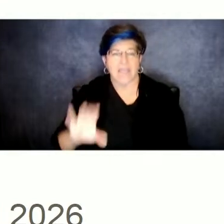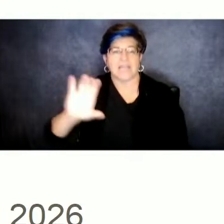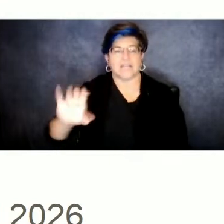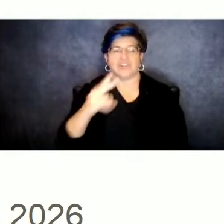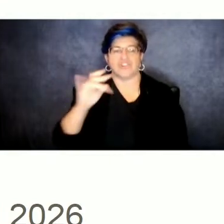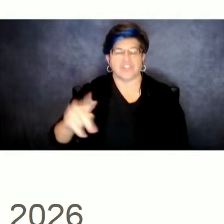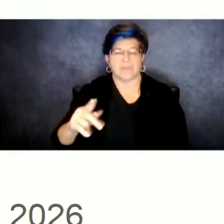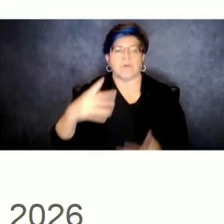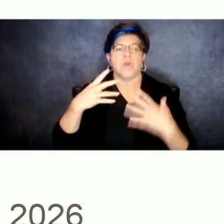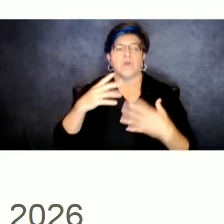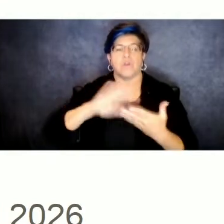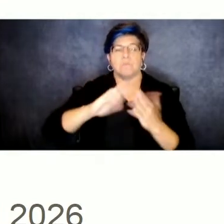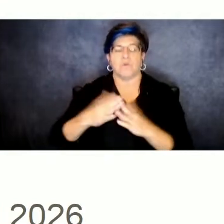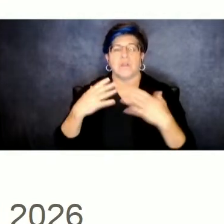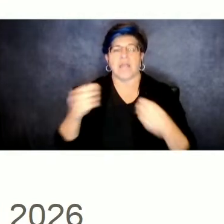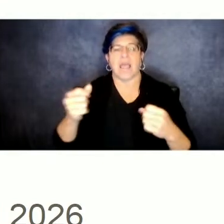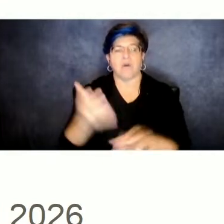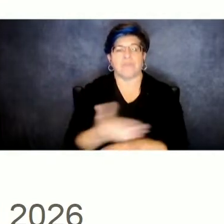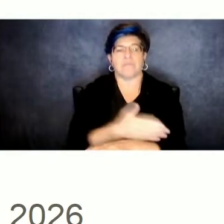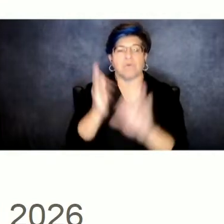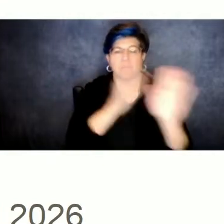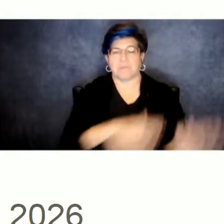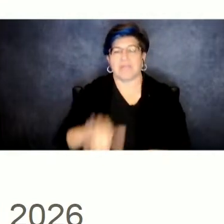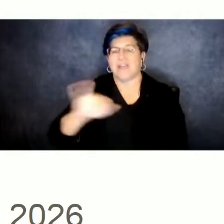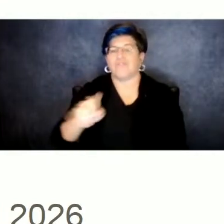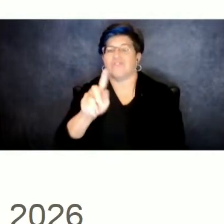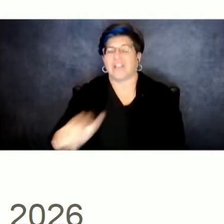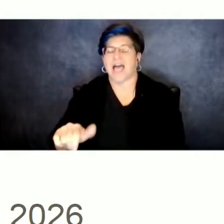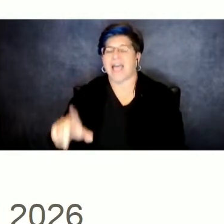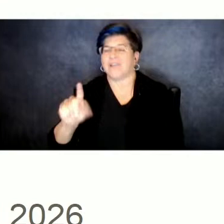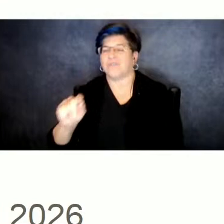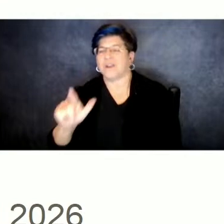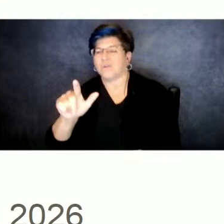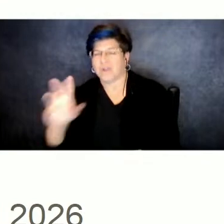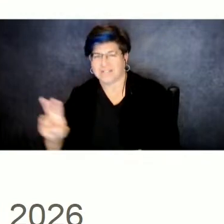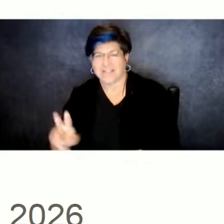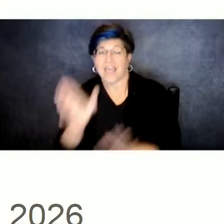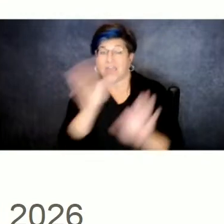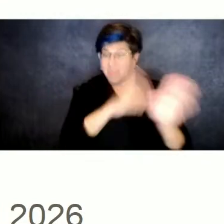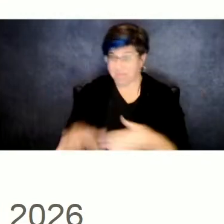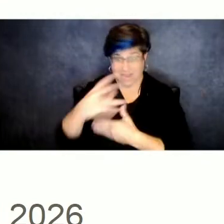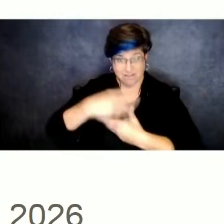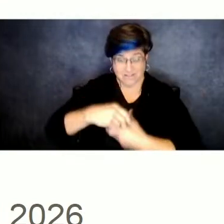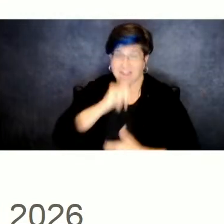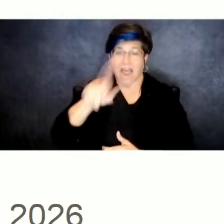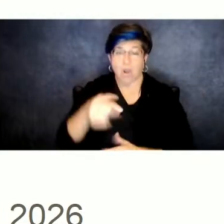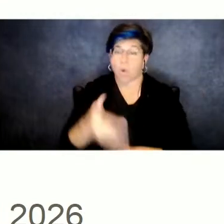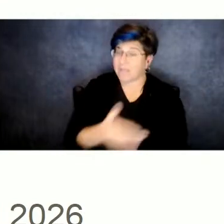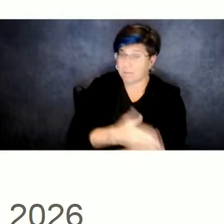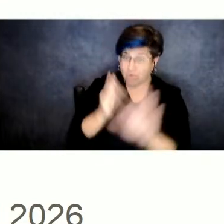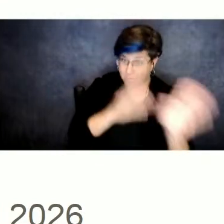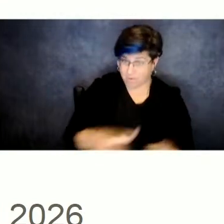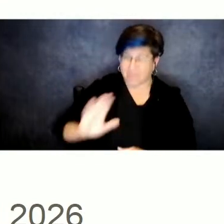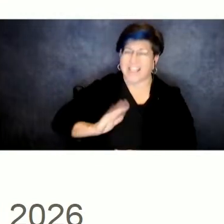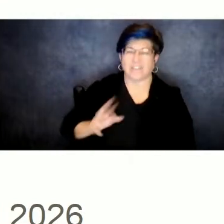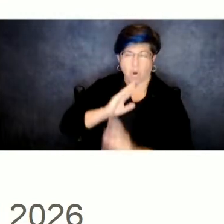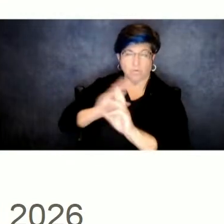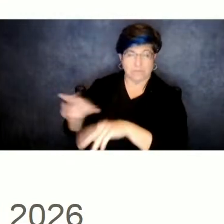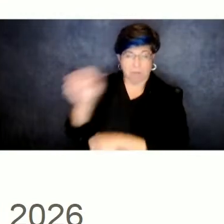COMPLETE THE 2026 2028 COMMUNITY HEALTH IMPROVEMENT PLAN IN JULY THAT PLAN WILL